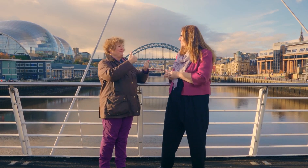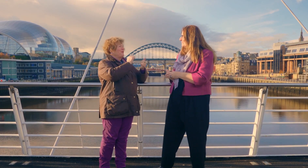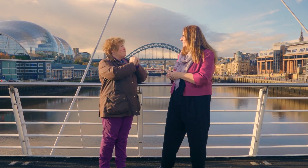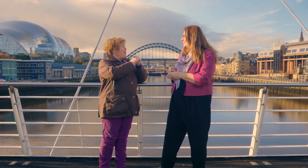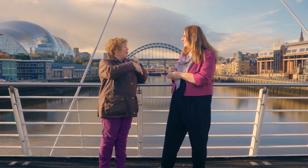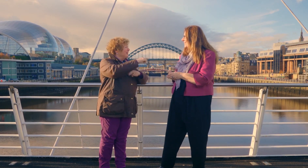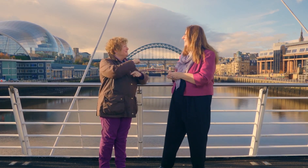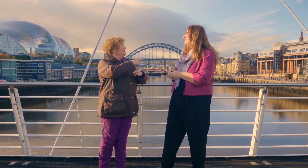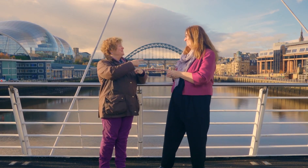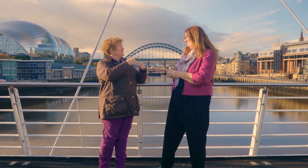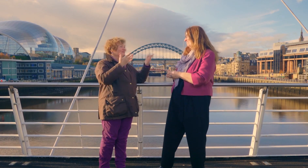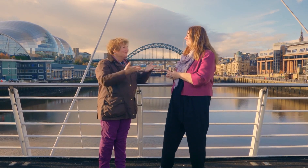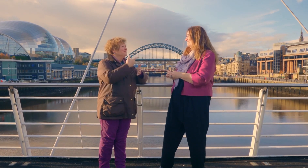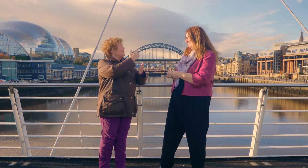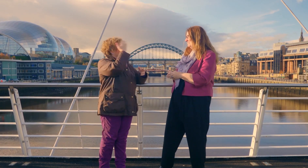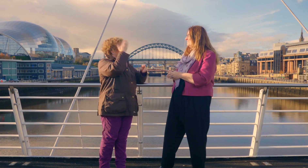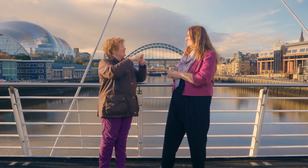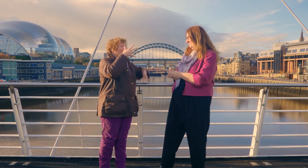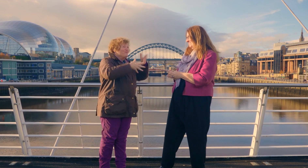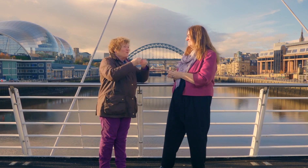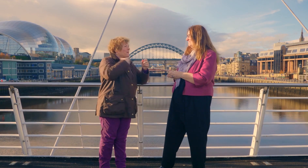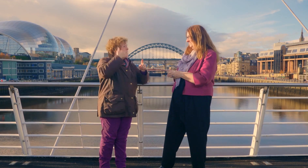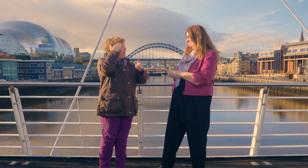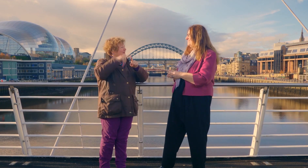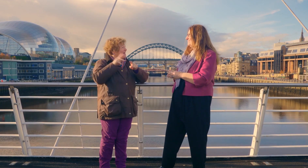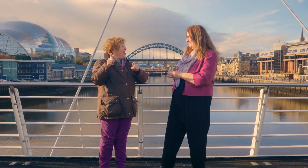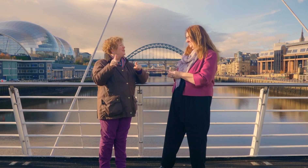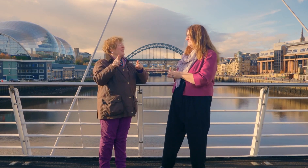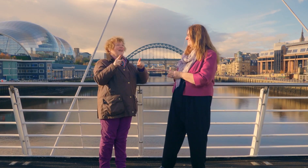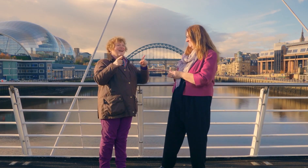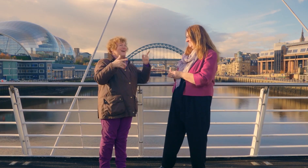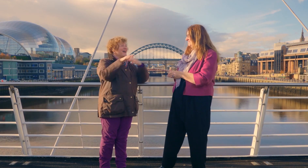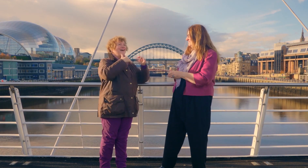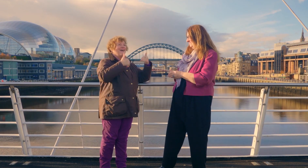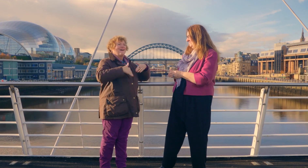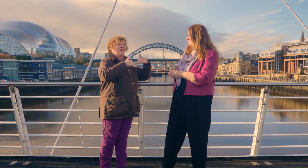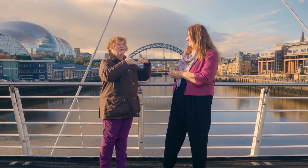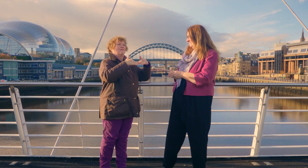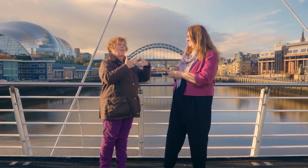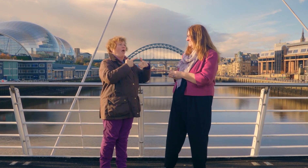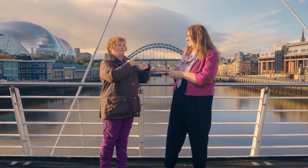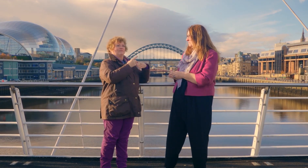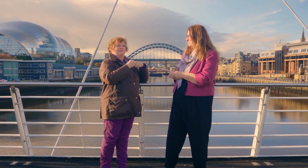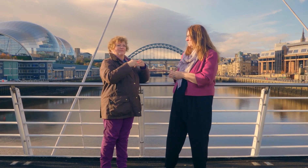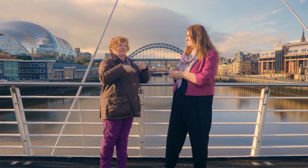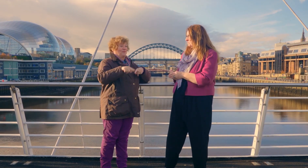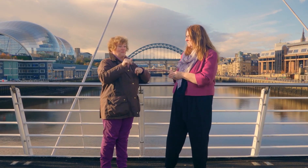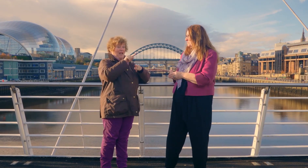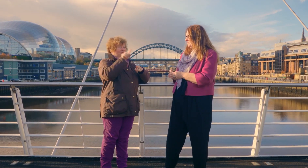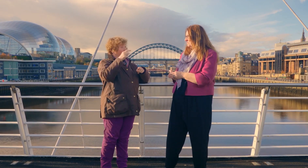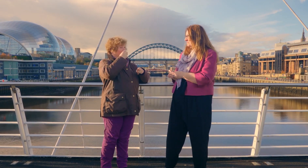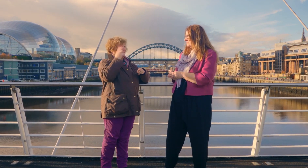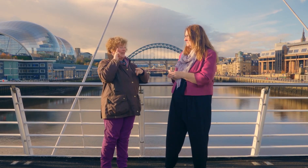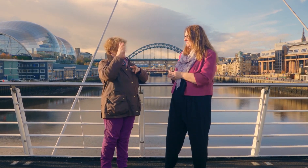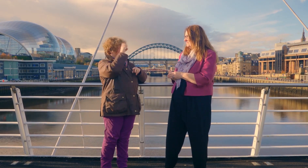Growing up with you, being around your brothers, playing together, your parents being with my parents - then reaching a point where we both became prominent figures.